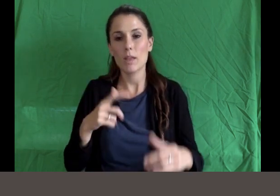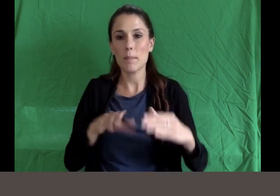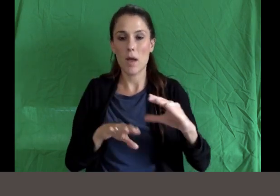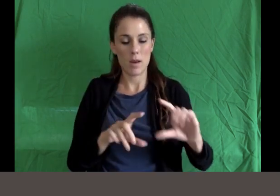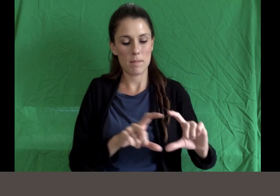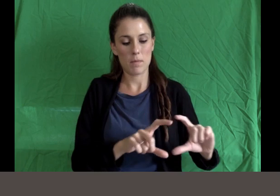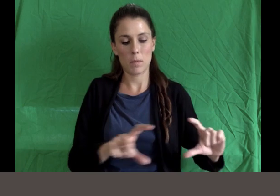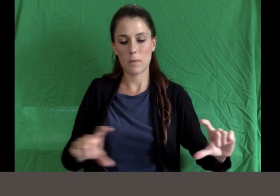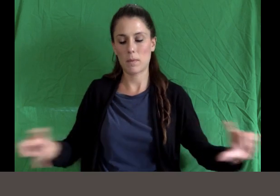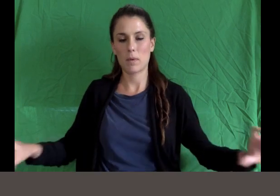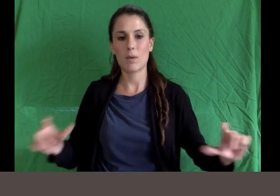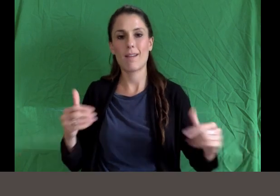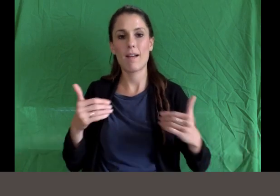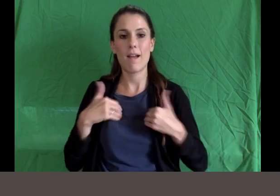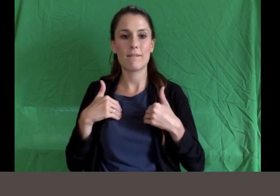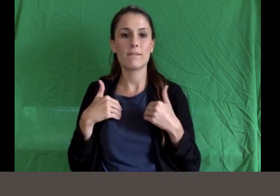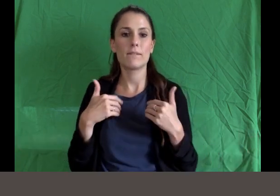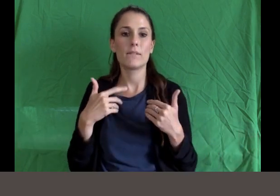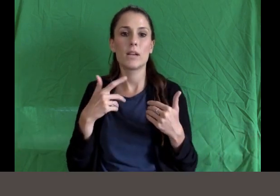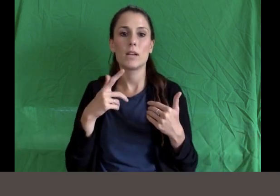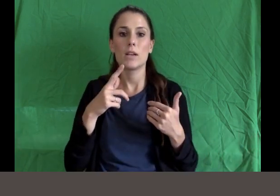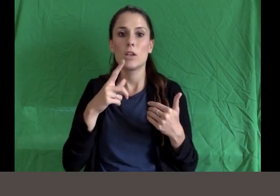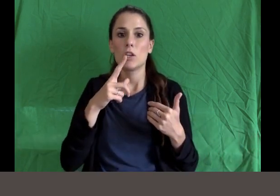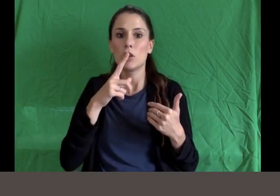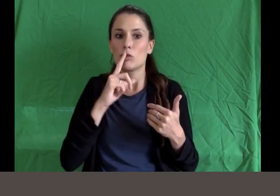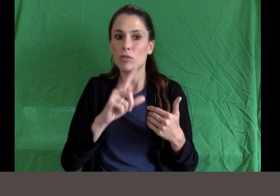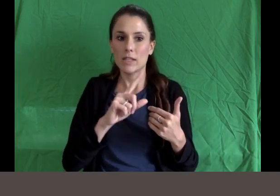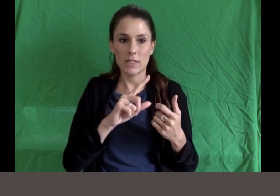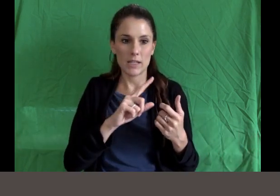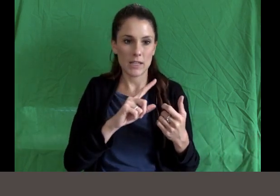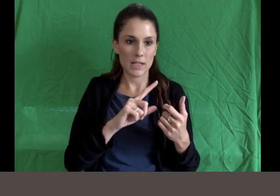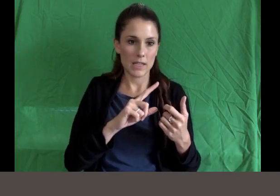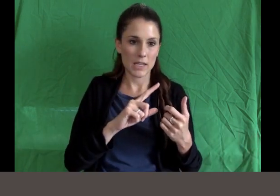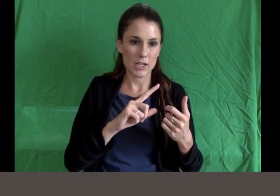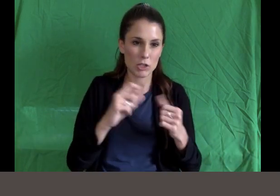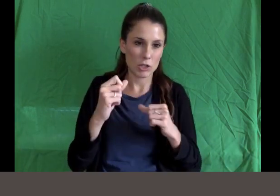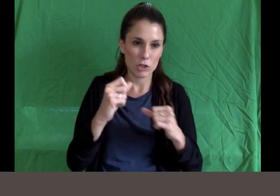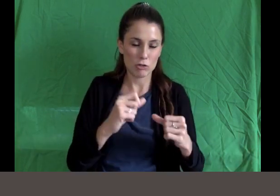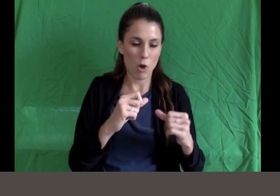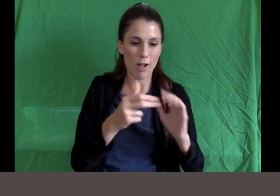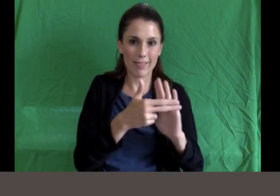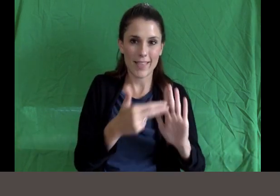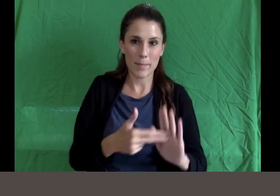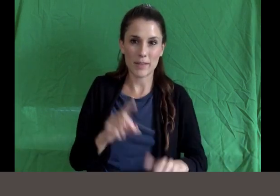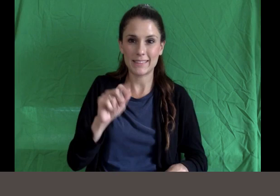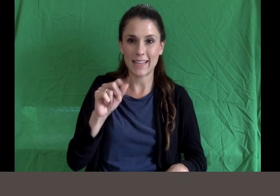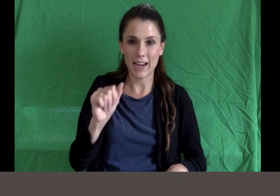data here on the bottom and then Tufte takes the time to very nicely annotate or label each of these